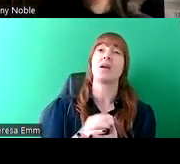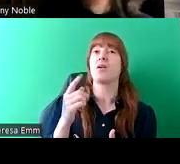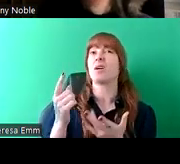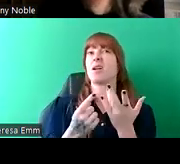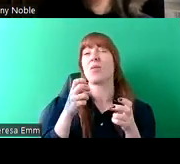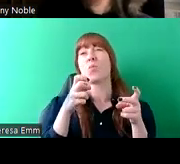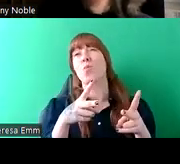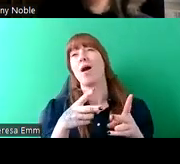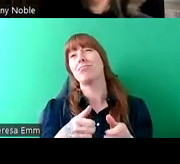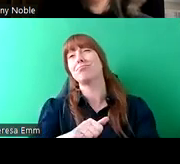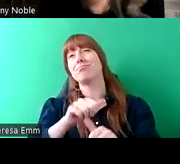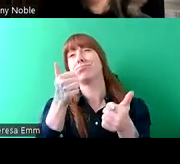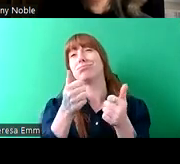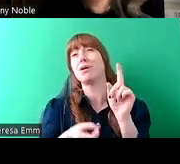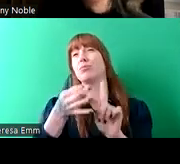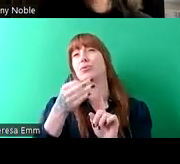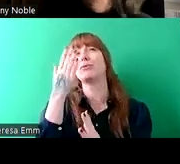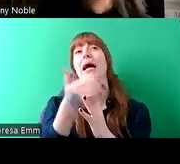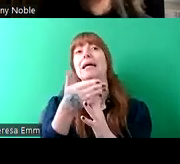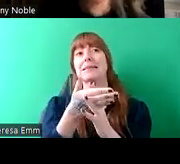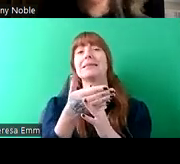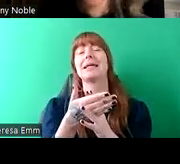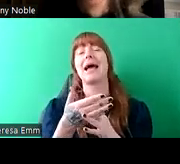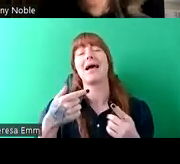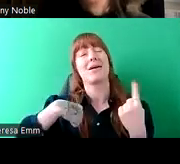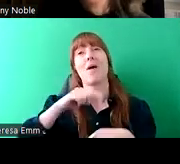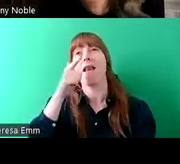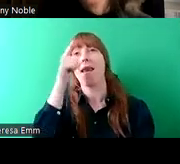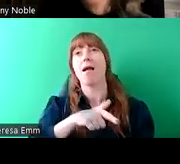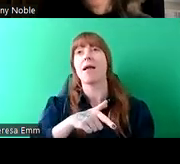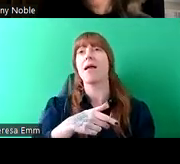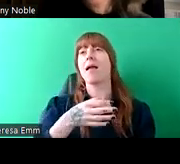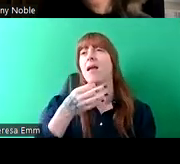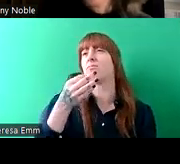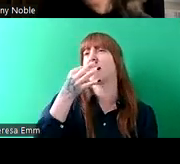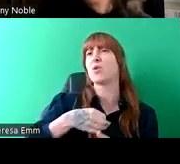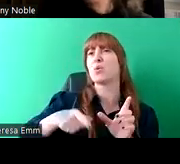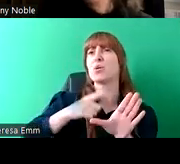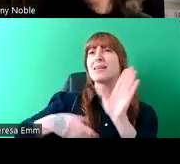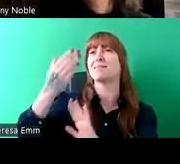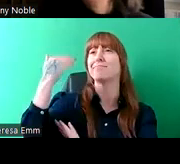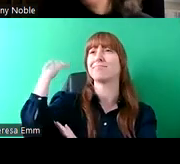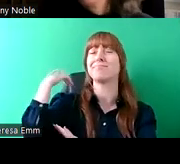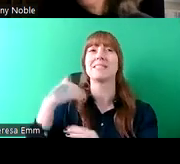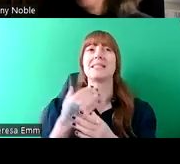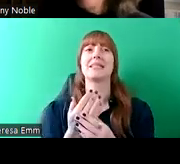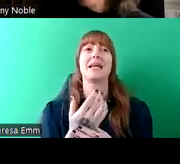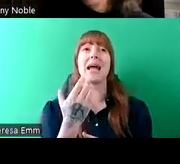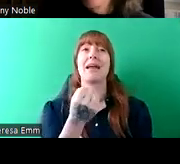improving access. We were so lucky, a couple of years ago, to get five beautiful John Eardley